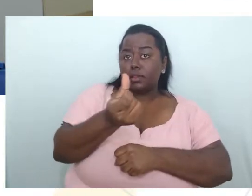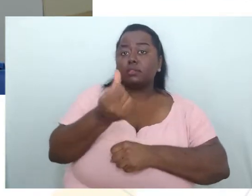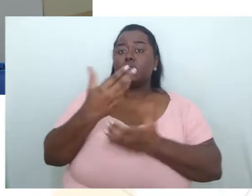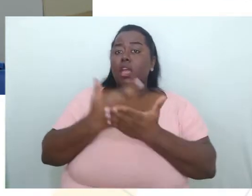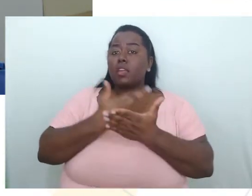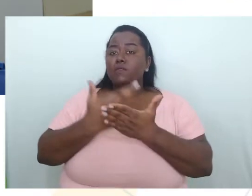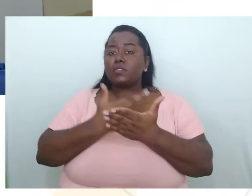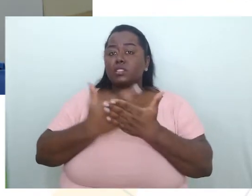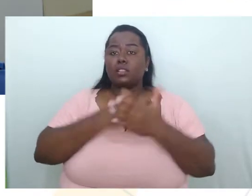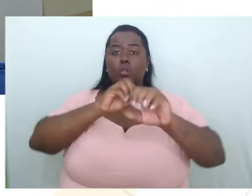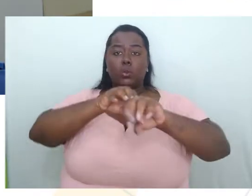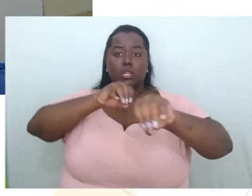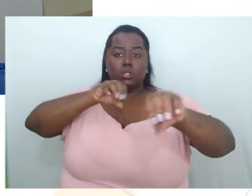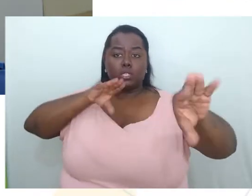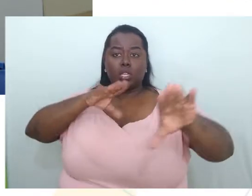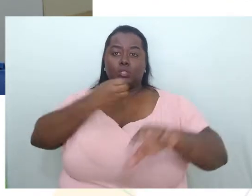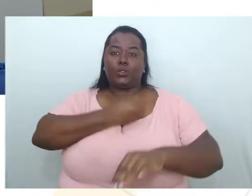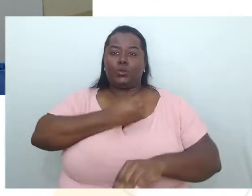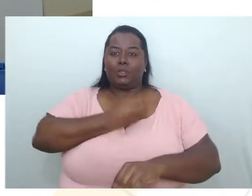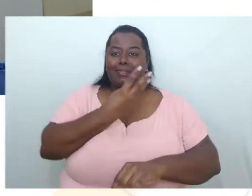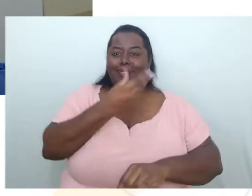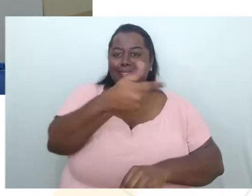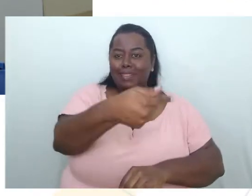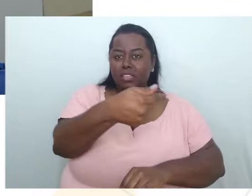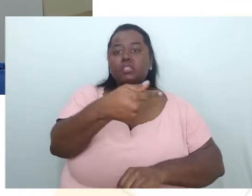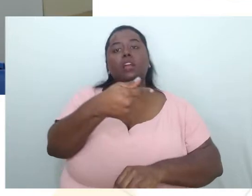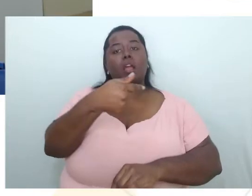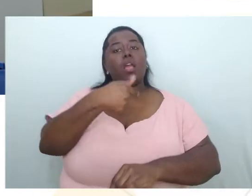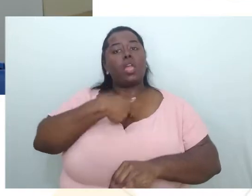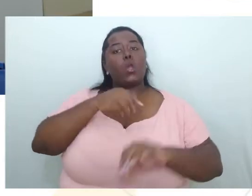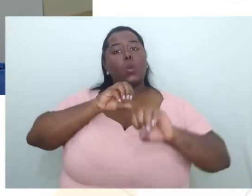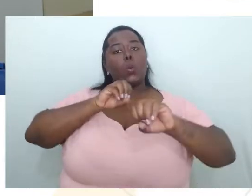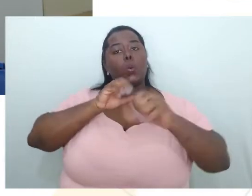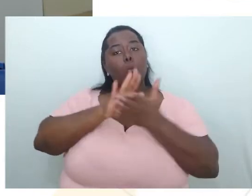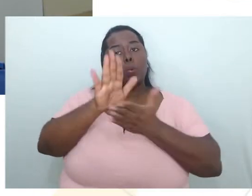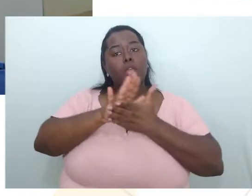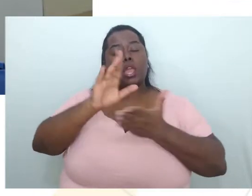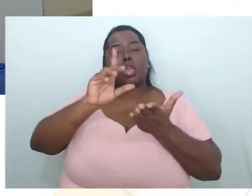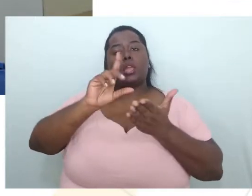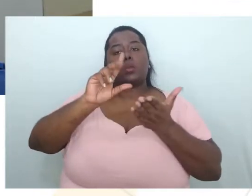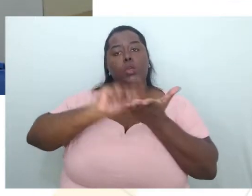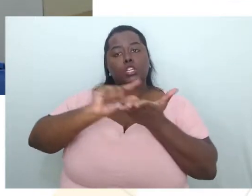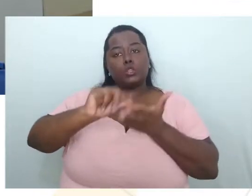37 of the journal Distance Education called "The case of open educational